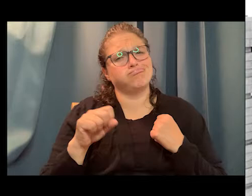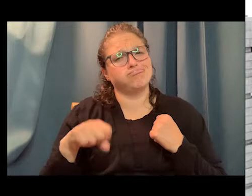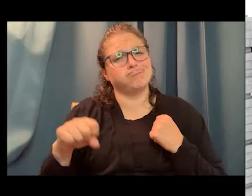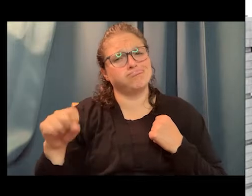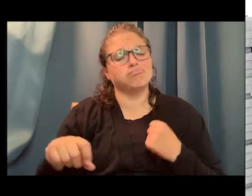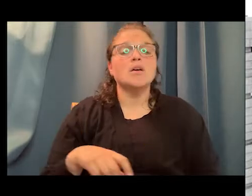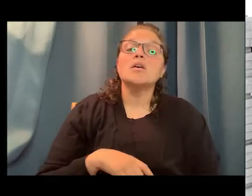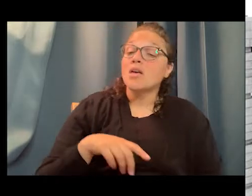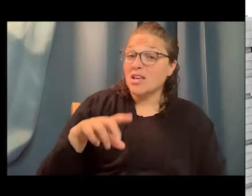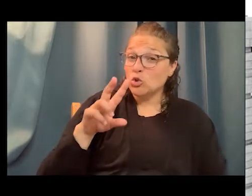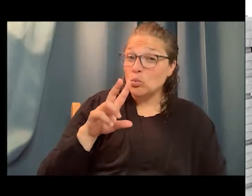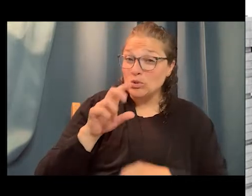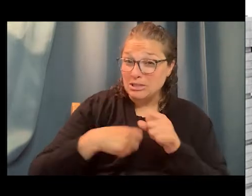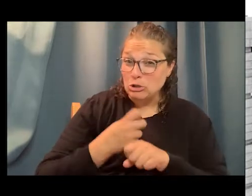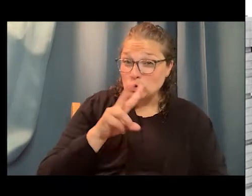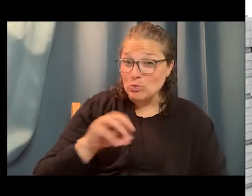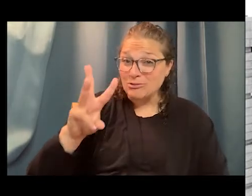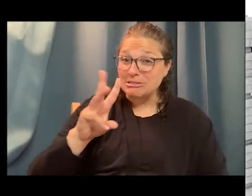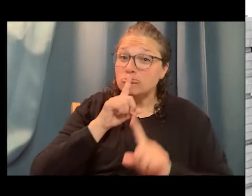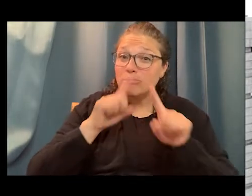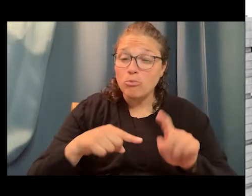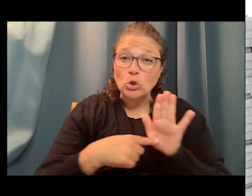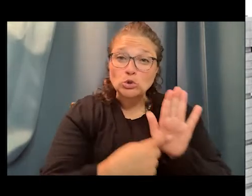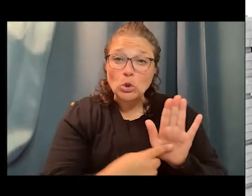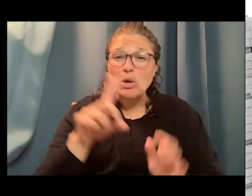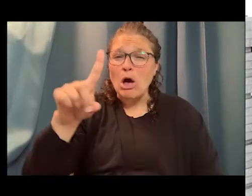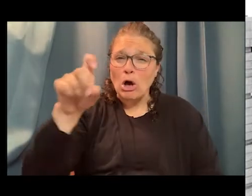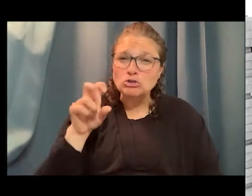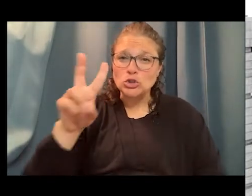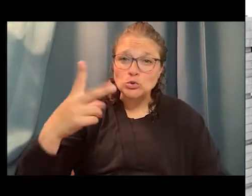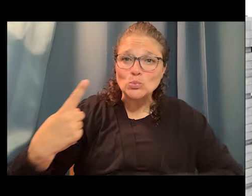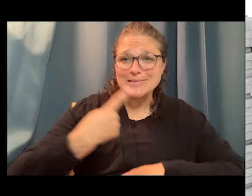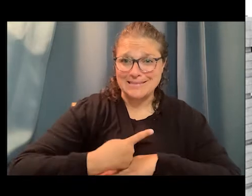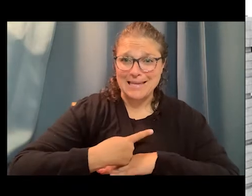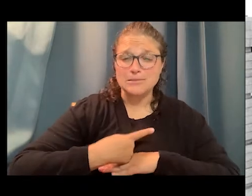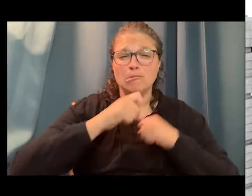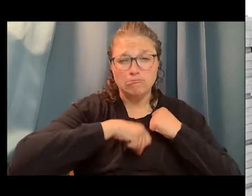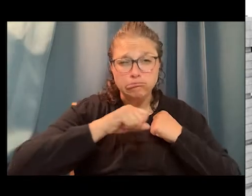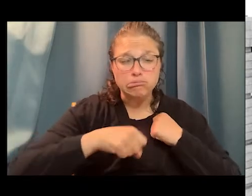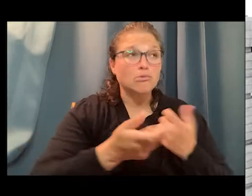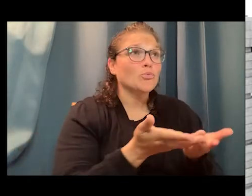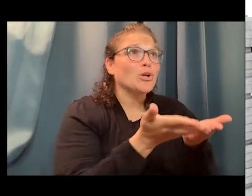According to a 2006 report, there is an average of one hundred and two days from putting in